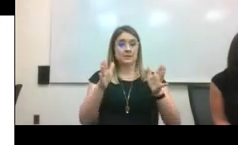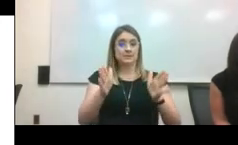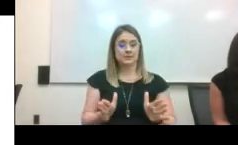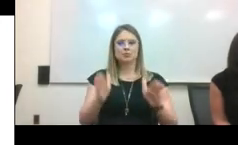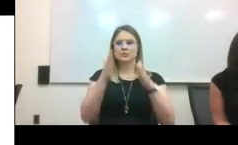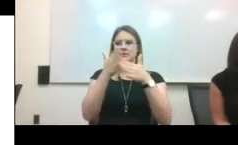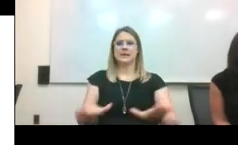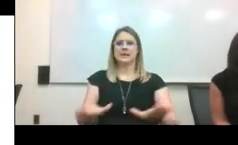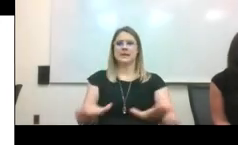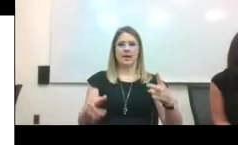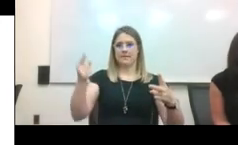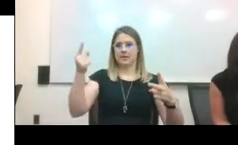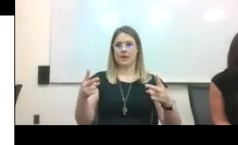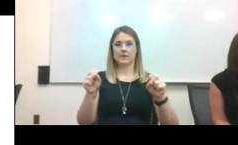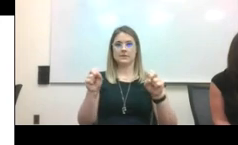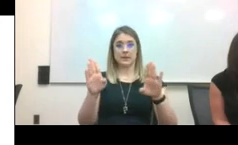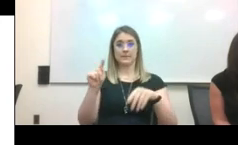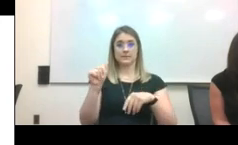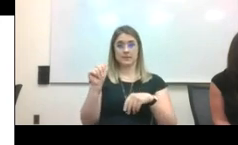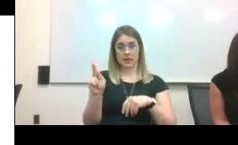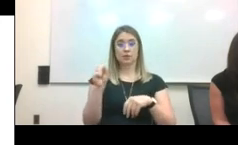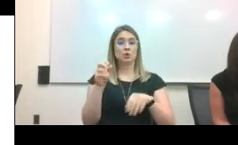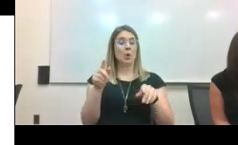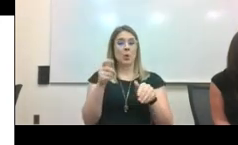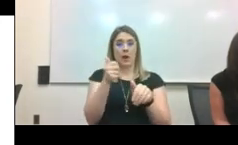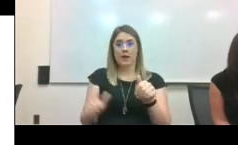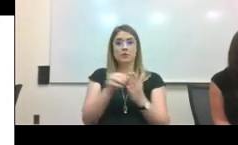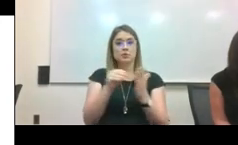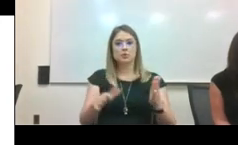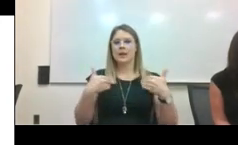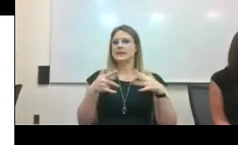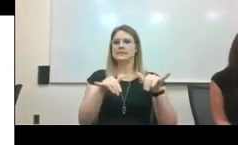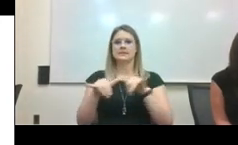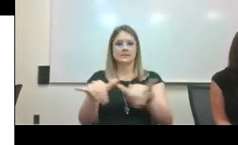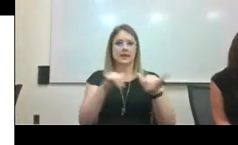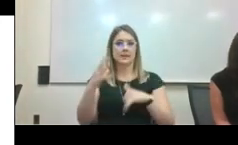and the other assessor took the other half. So, every student had the same experience of that specific subtask.